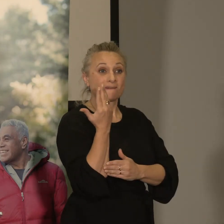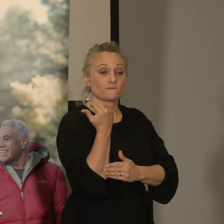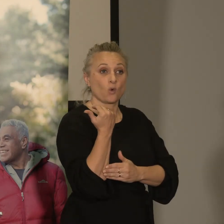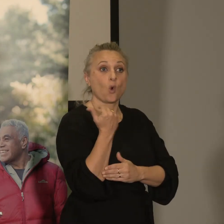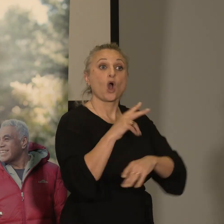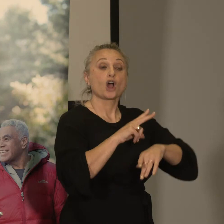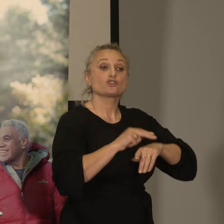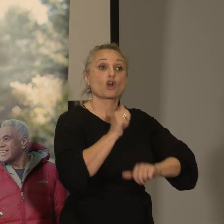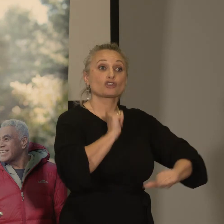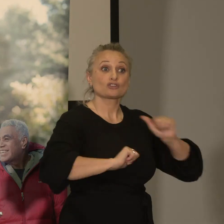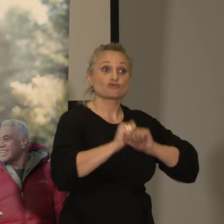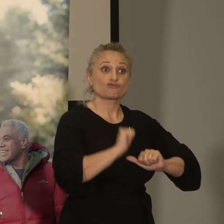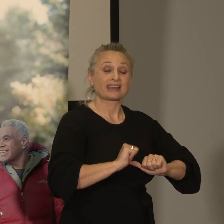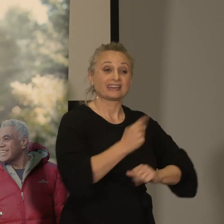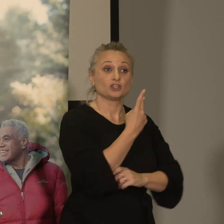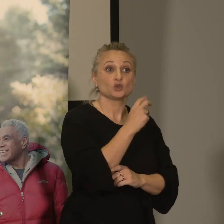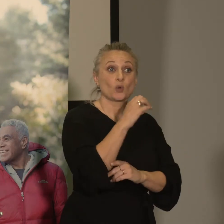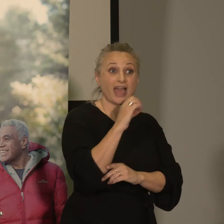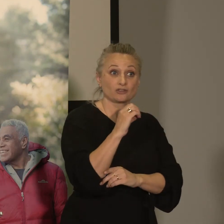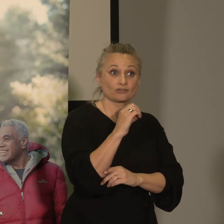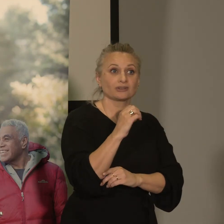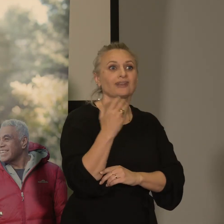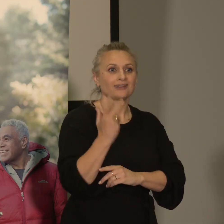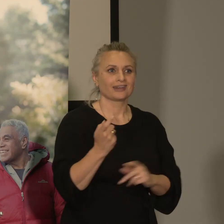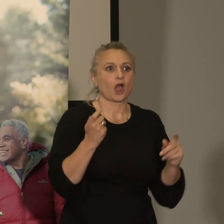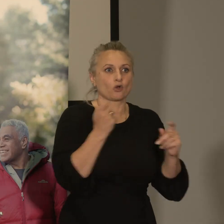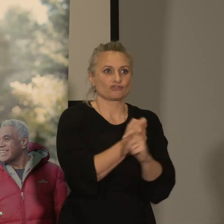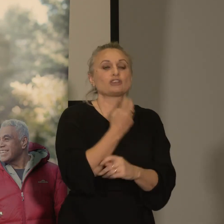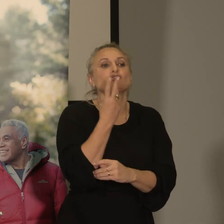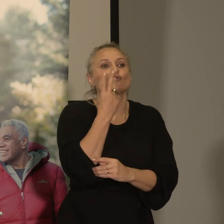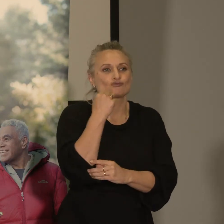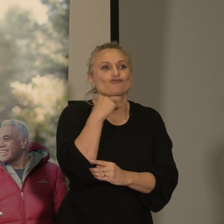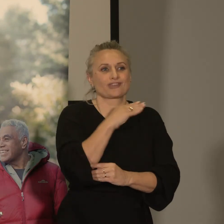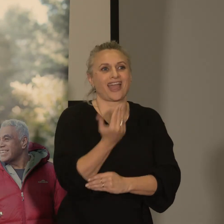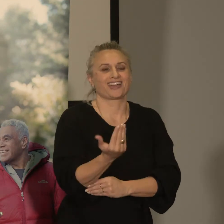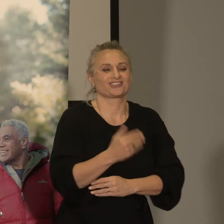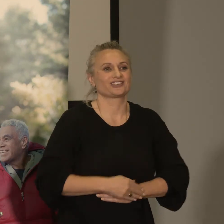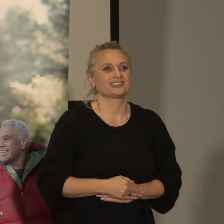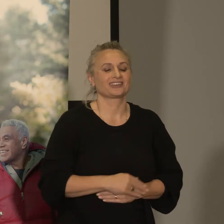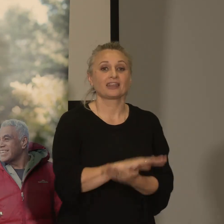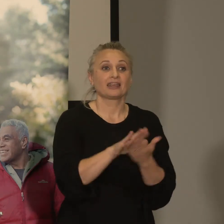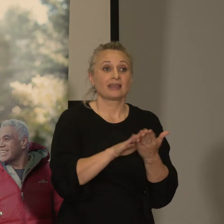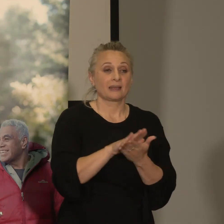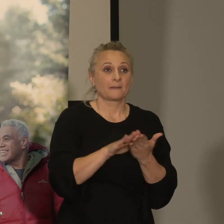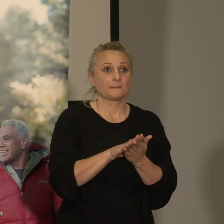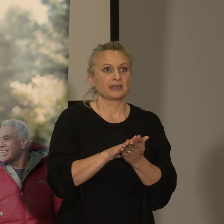the Royal College of General practitioners, measures are being put in place to each year increase the number of GPs training in New Zealand from 200 to 300. Weavers are